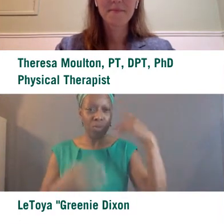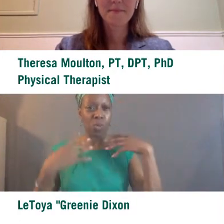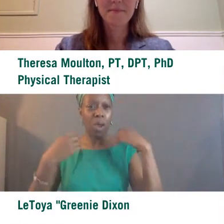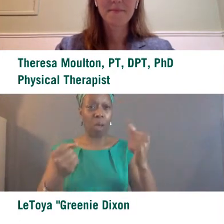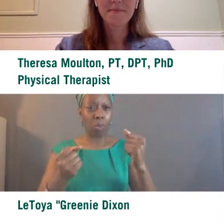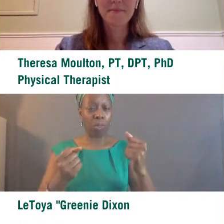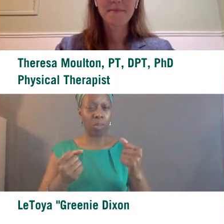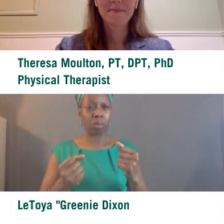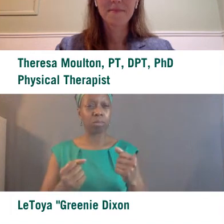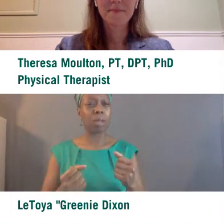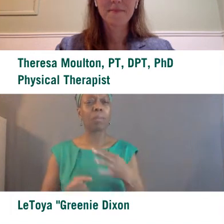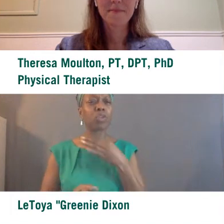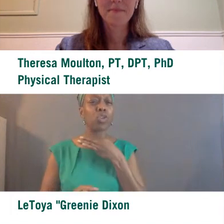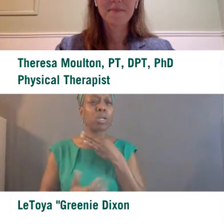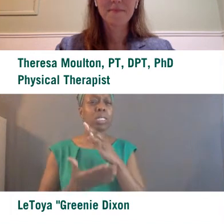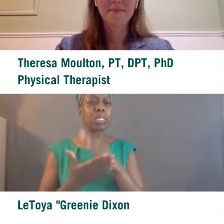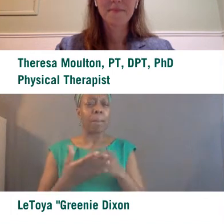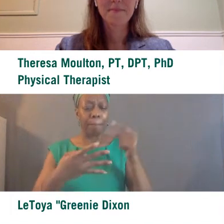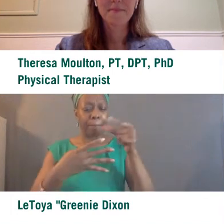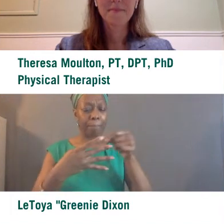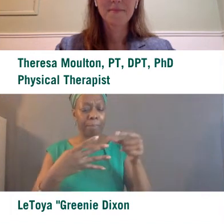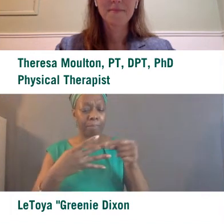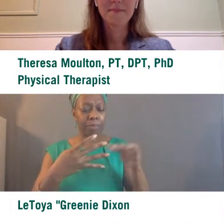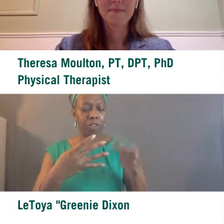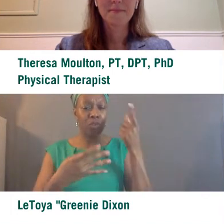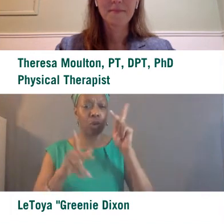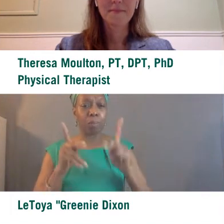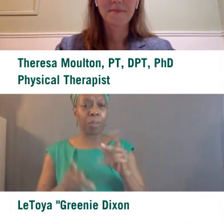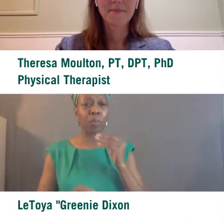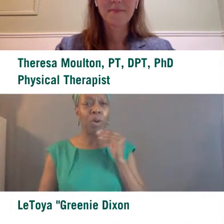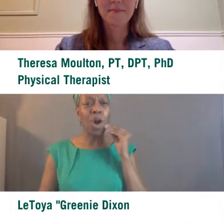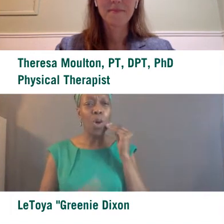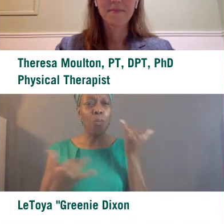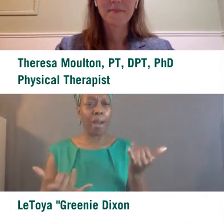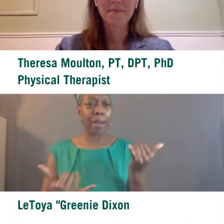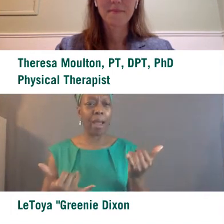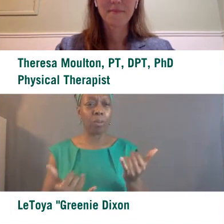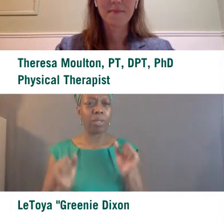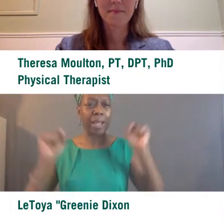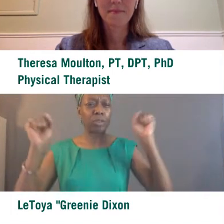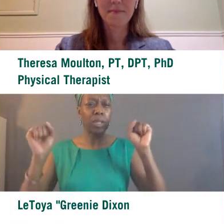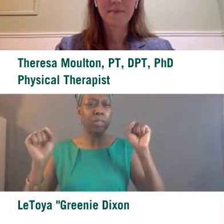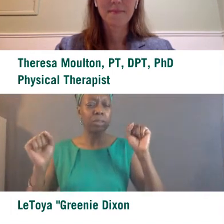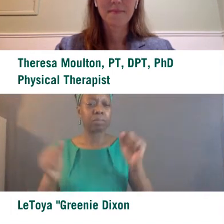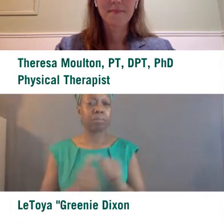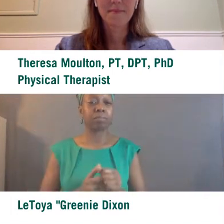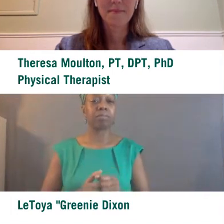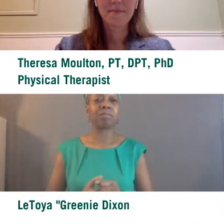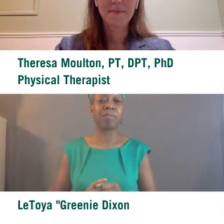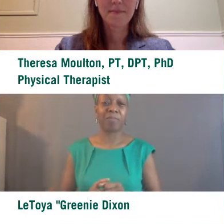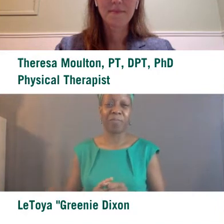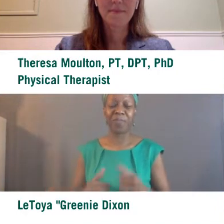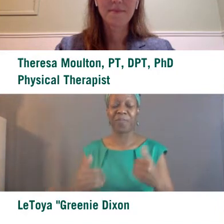for people when they're at home? Yeah, so there's a, there's a plethora of options